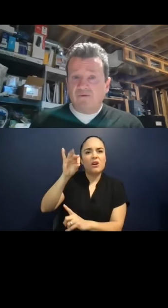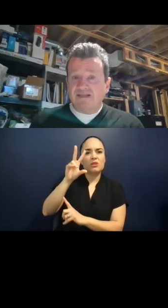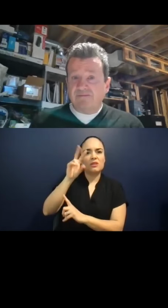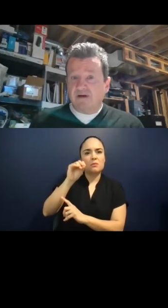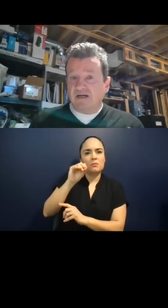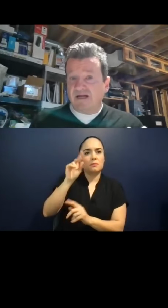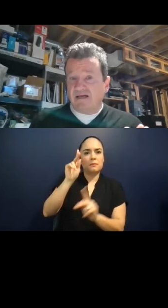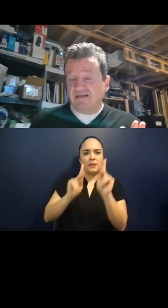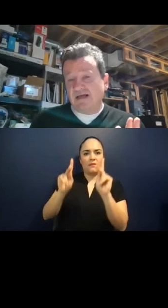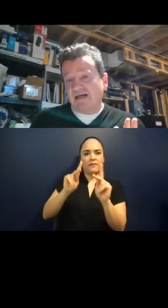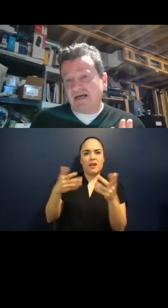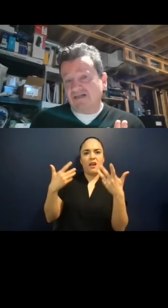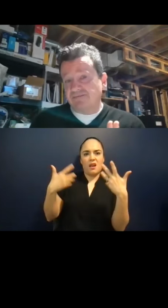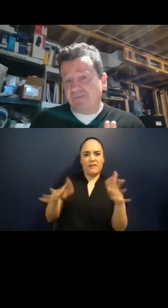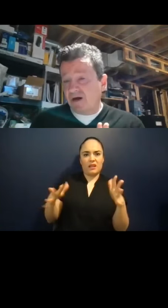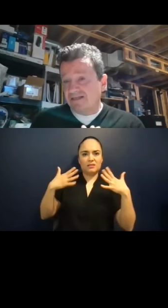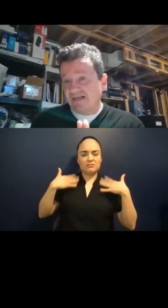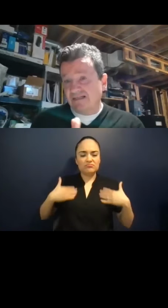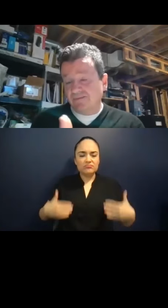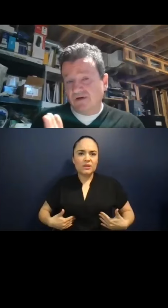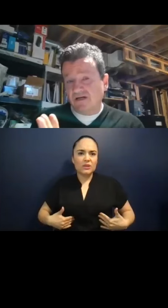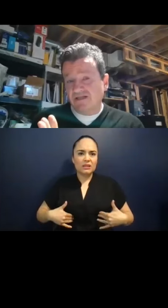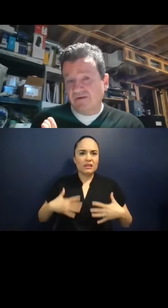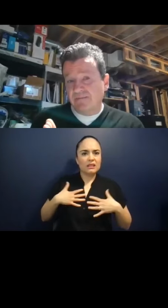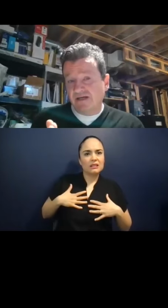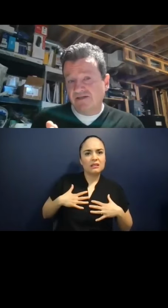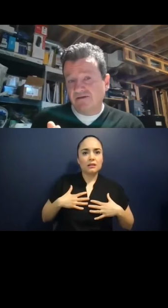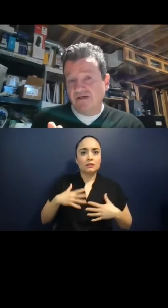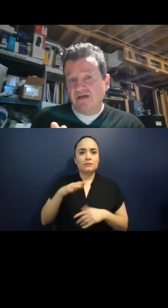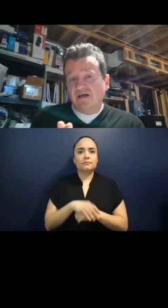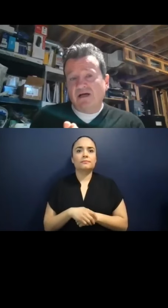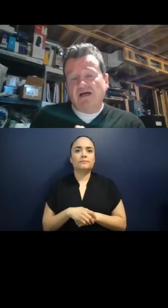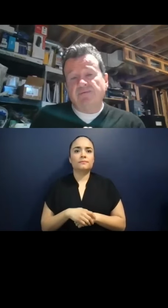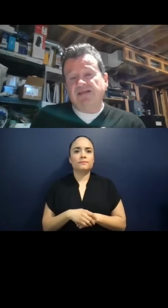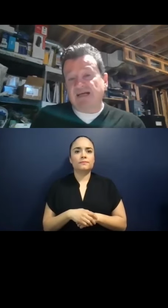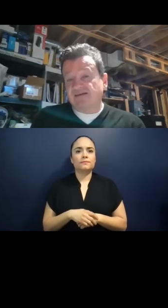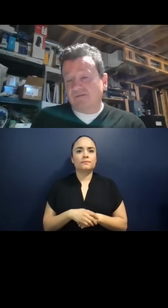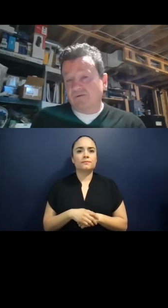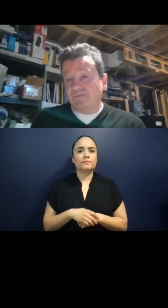done currently